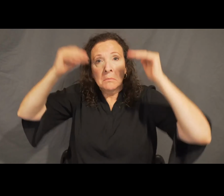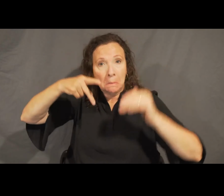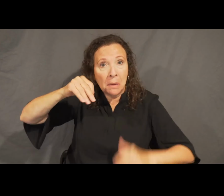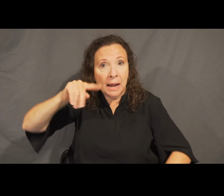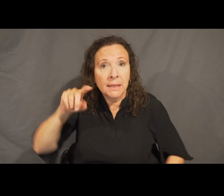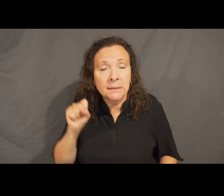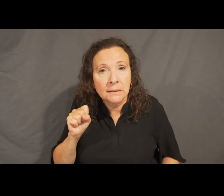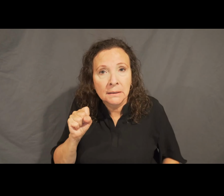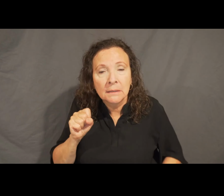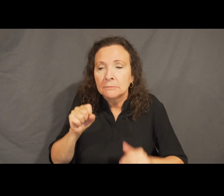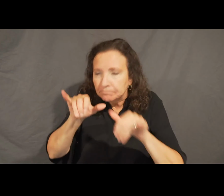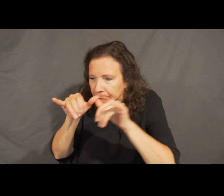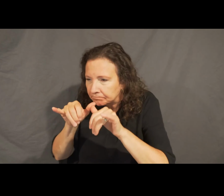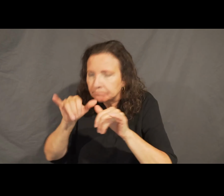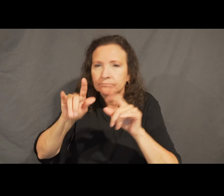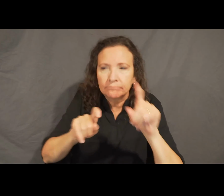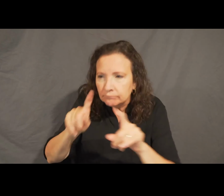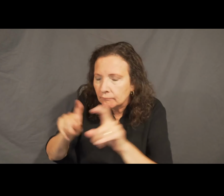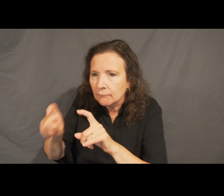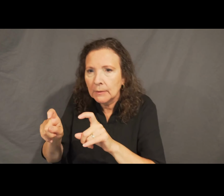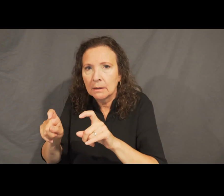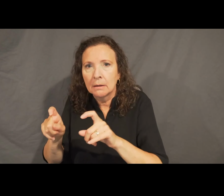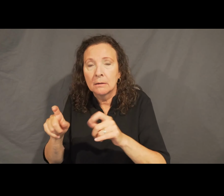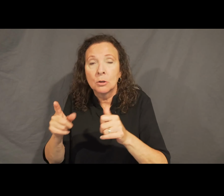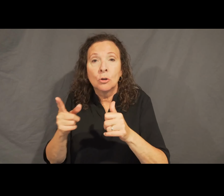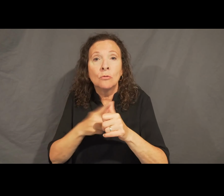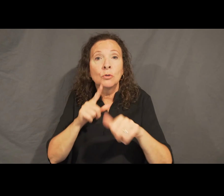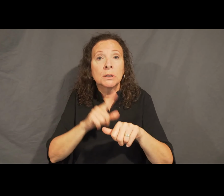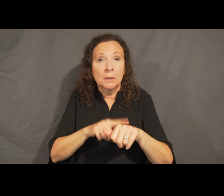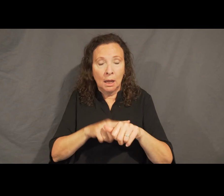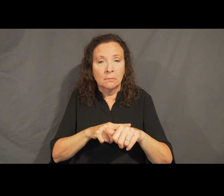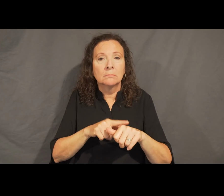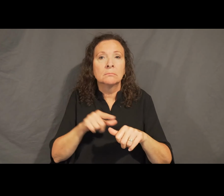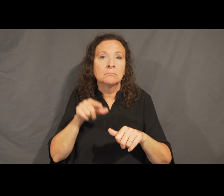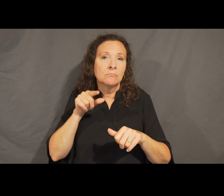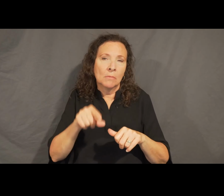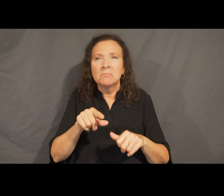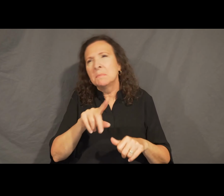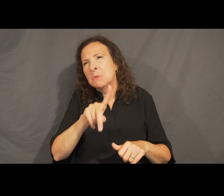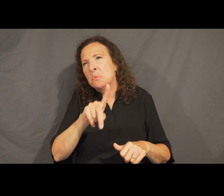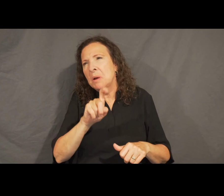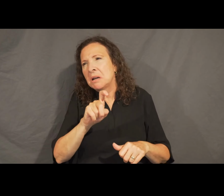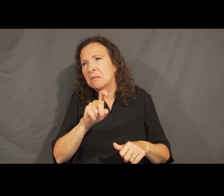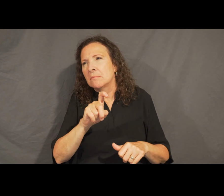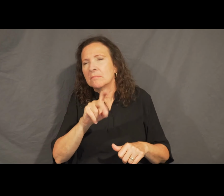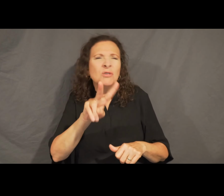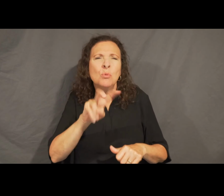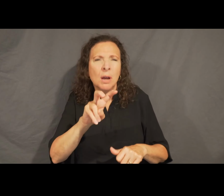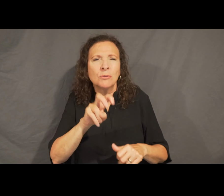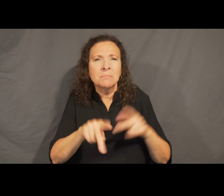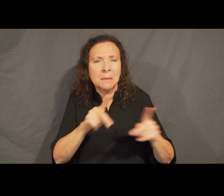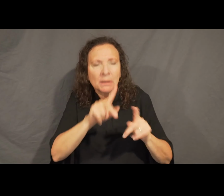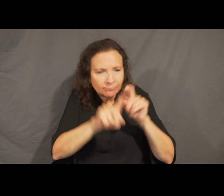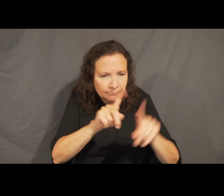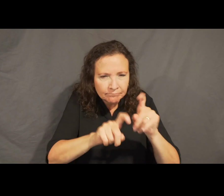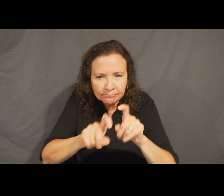The first time around, they had surveyed a couple hundred pilots and had taken 140 measurements